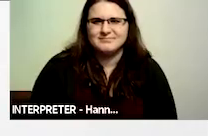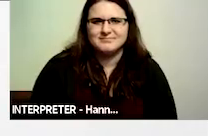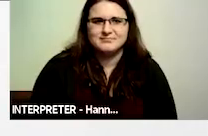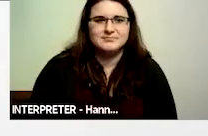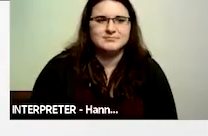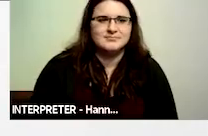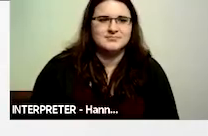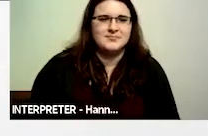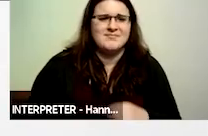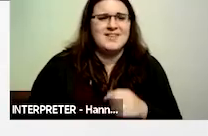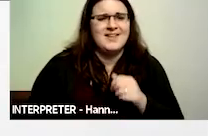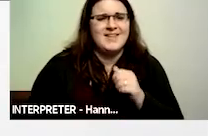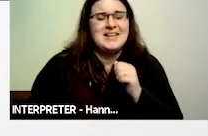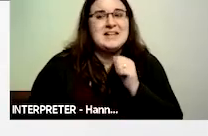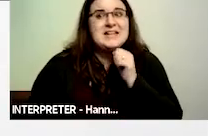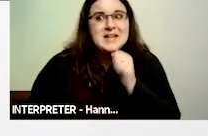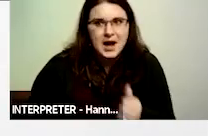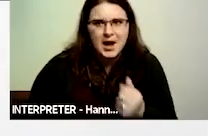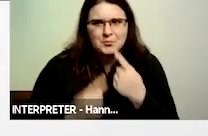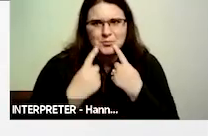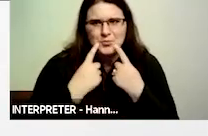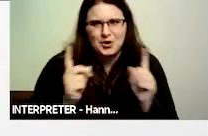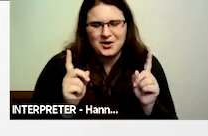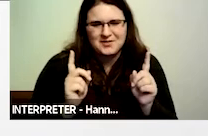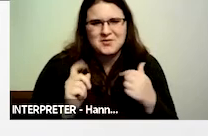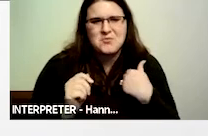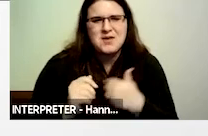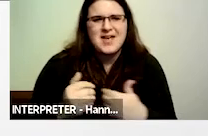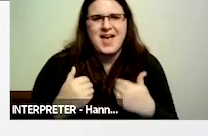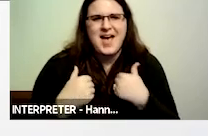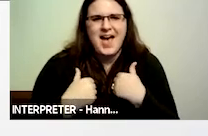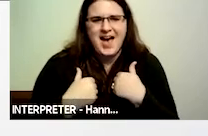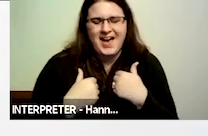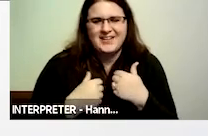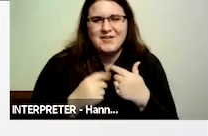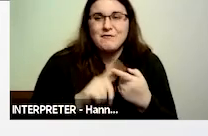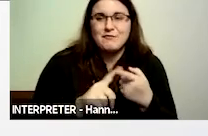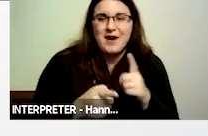time I read it. Security Awareness costume contest. So we had $100 Barnes and Noble